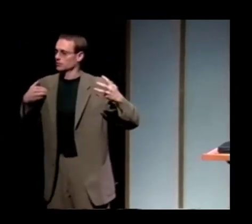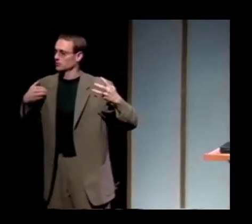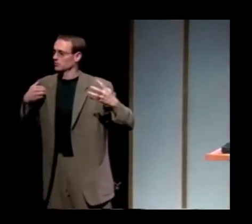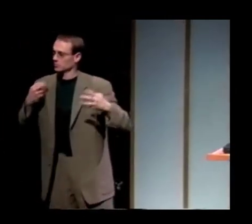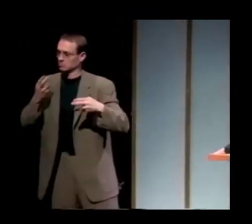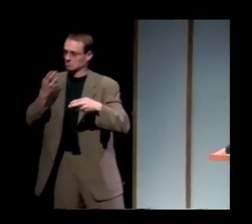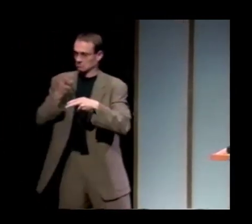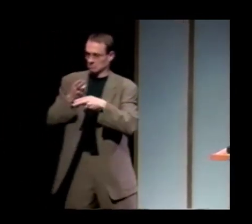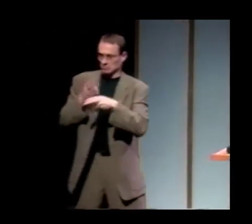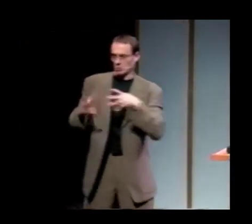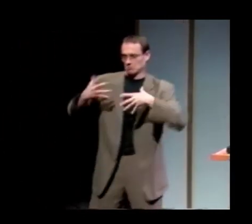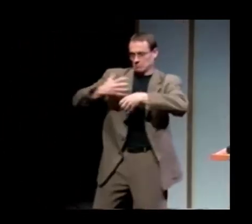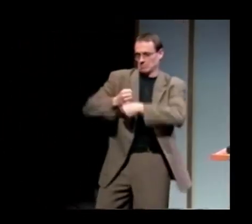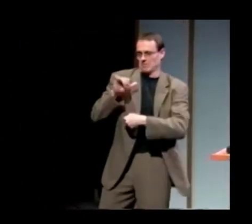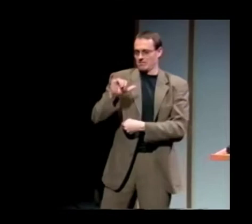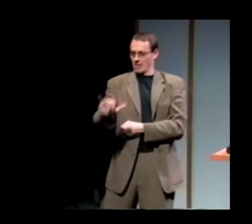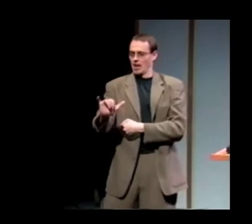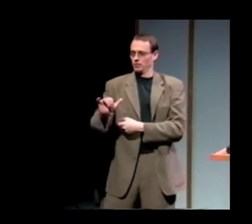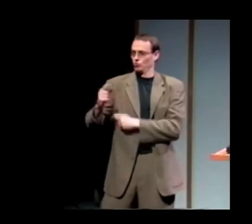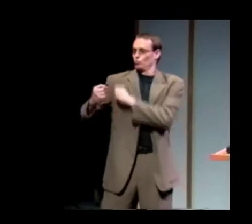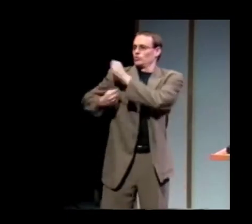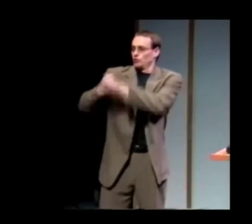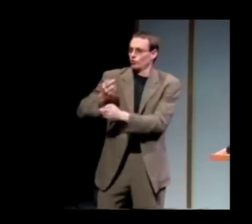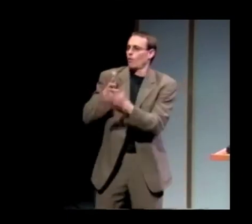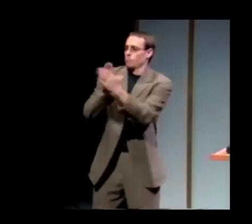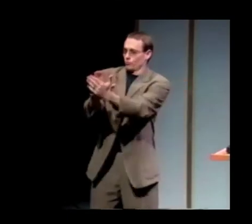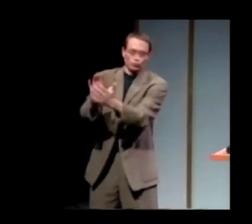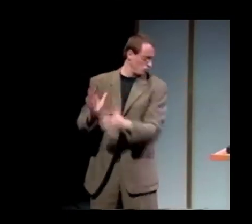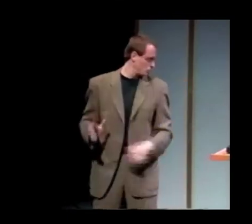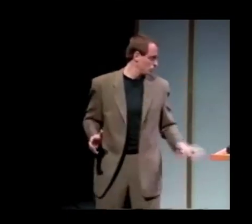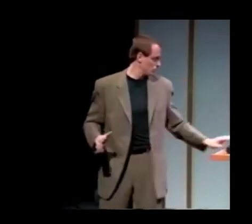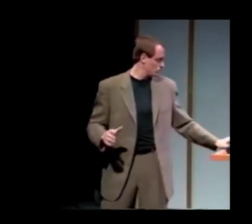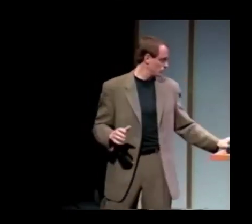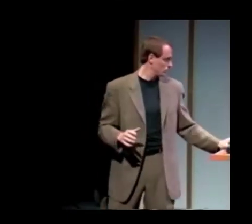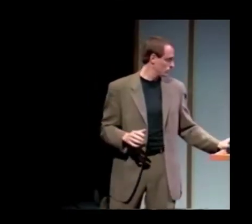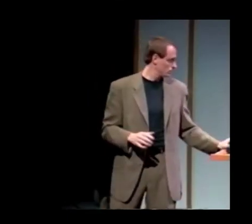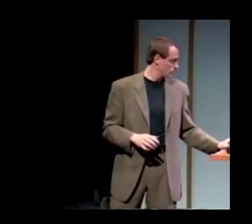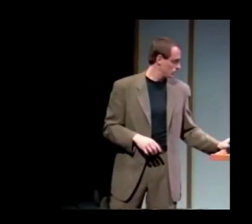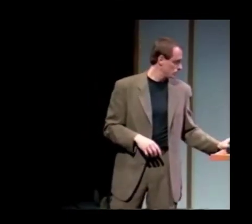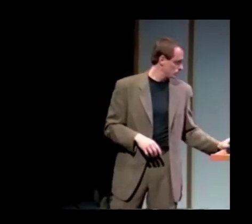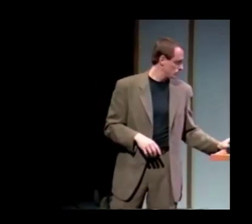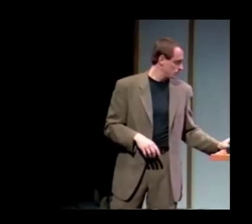A LOT OF THE SAME RULES IN SIGN LANGUAGE POETRY. IT HAS STRUCTURE.